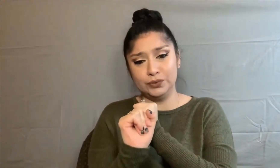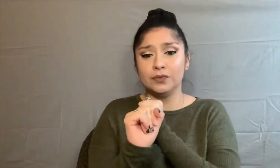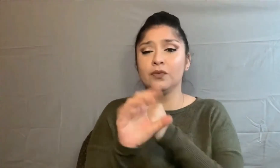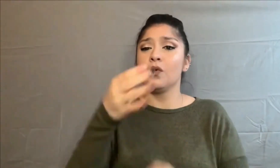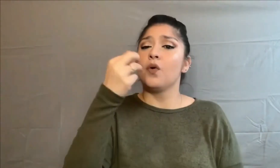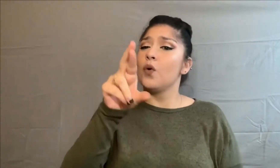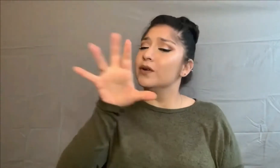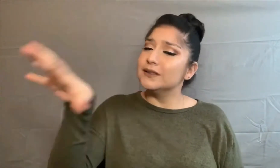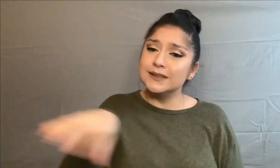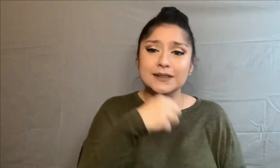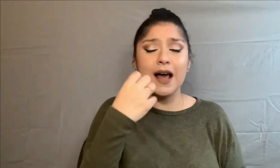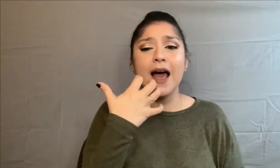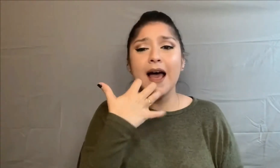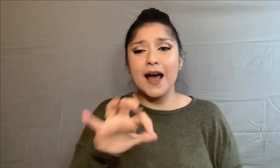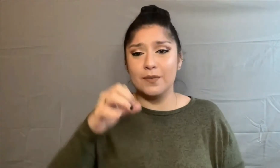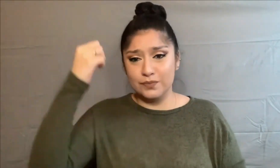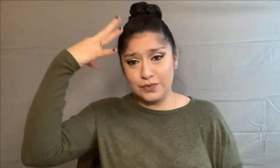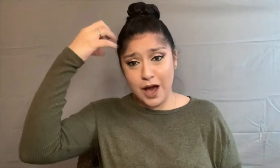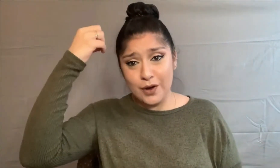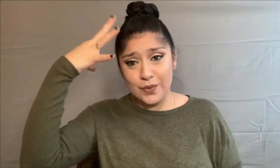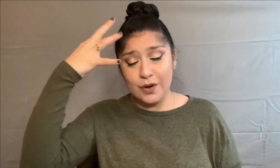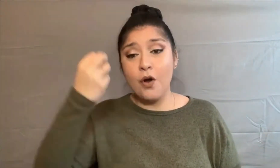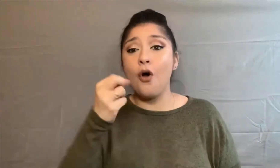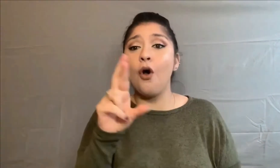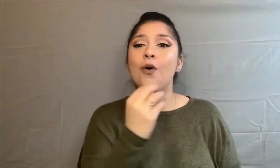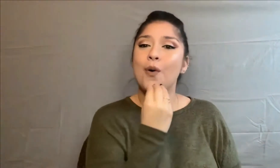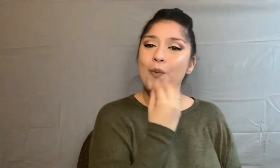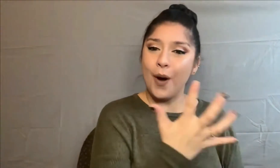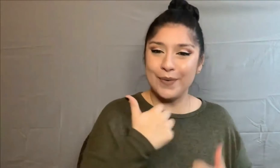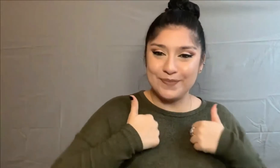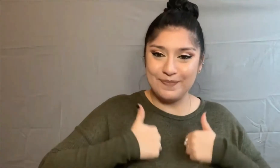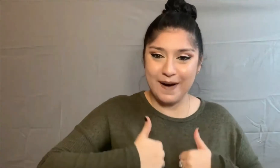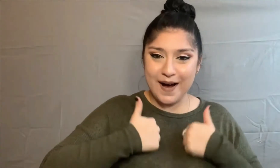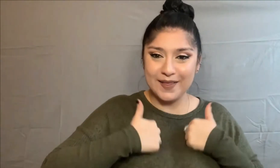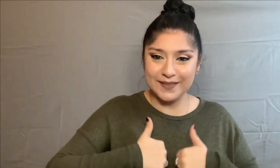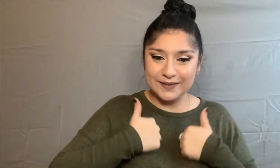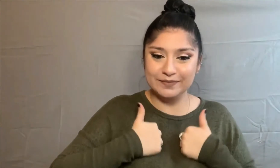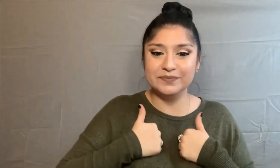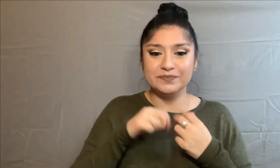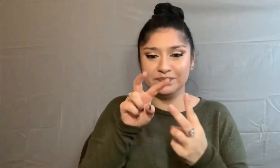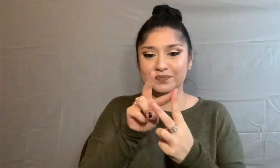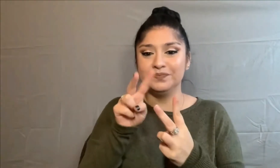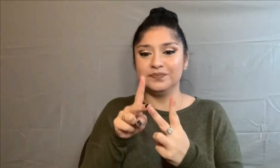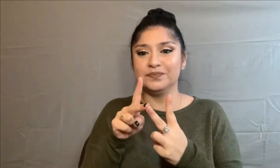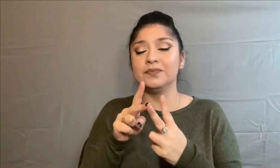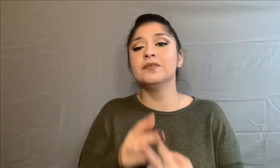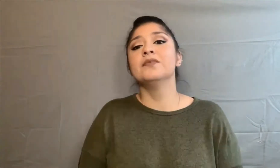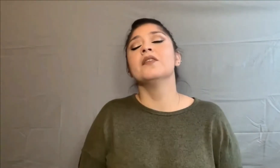You can also take hot shower, warm bath